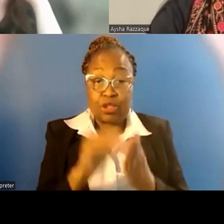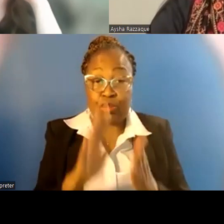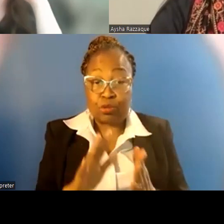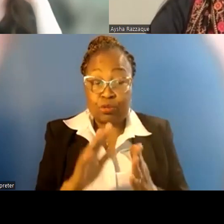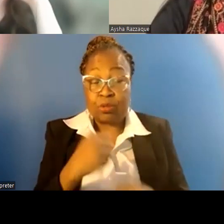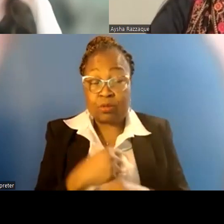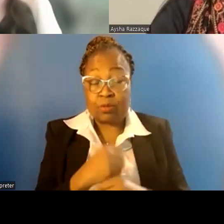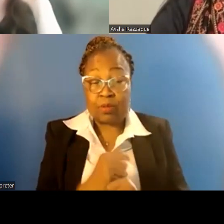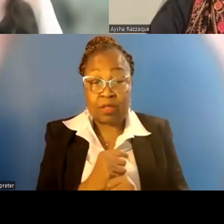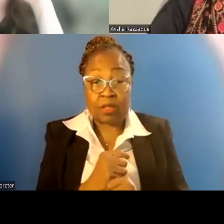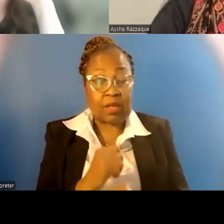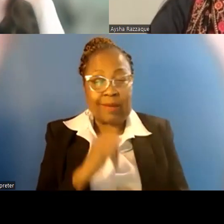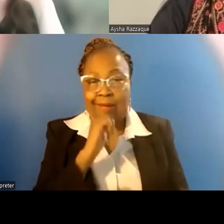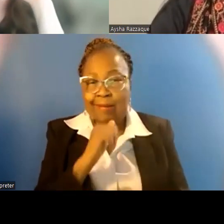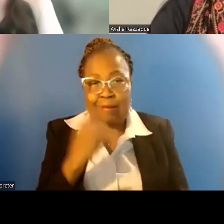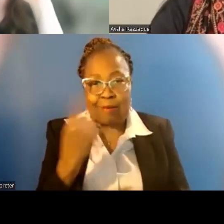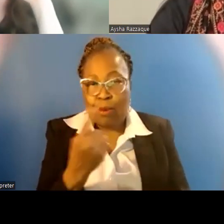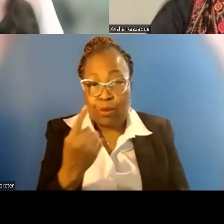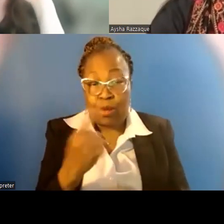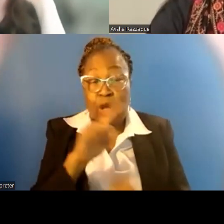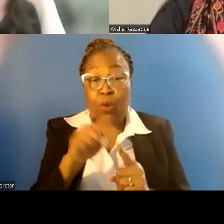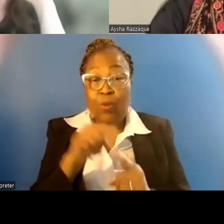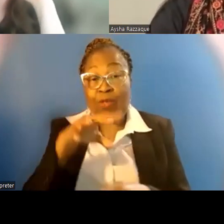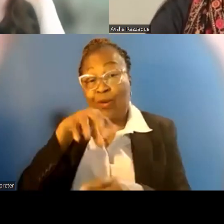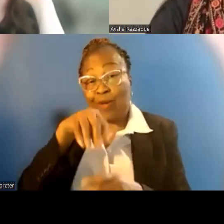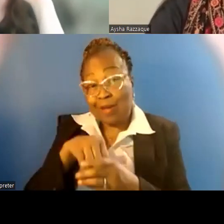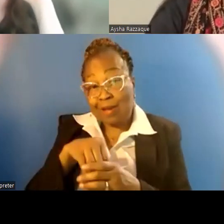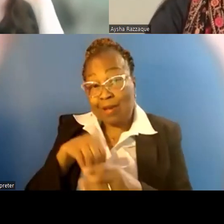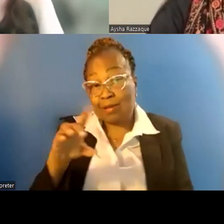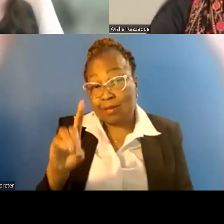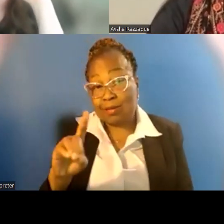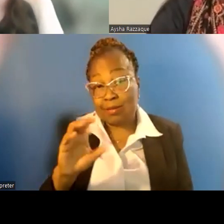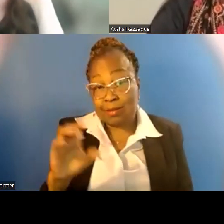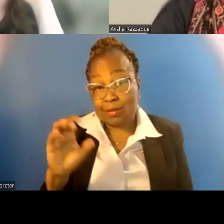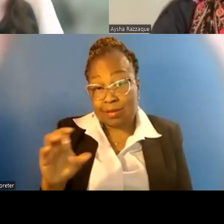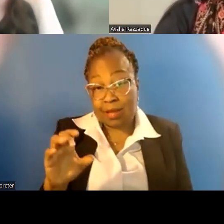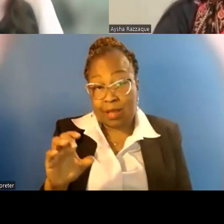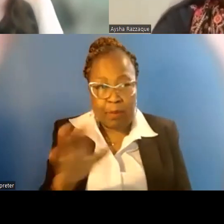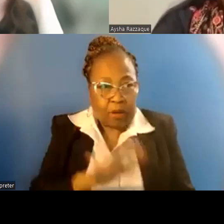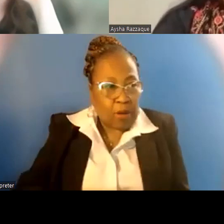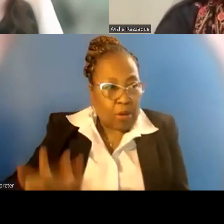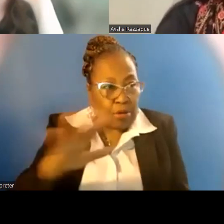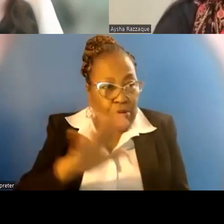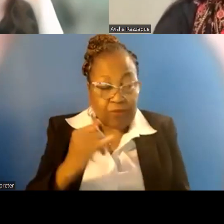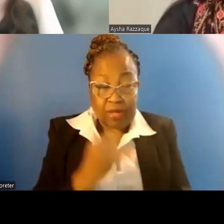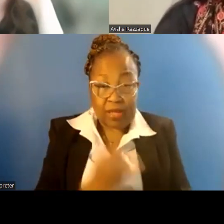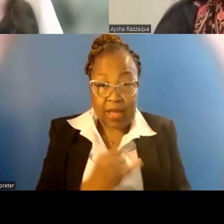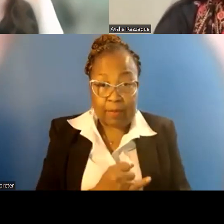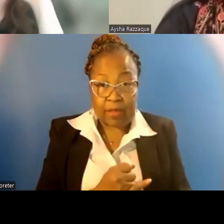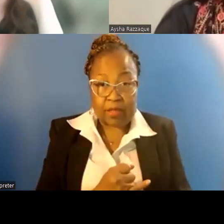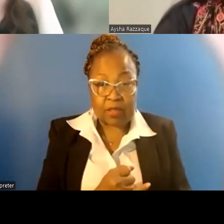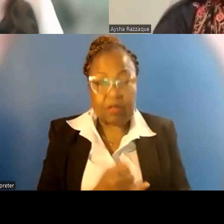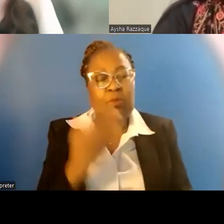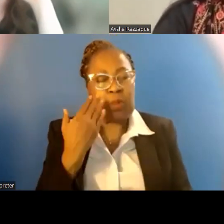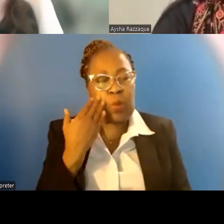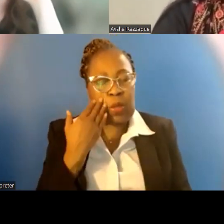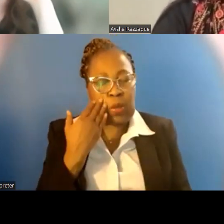You know, not only when they're in the center but across campus. We know that many of the students that find community